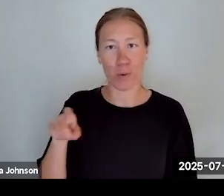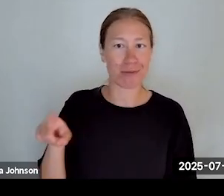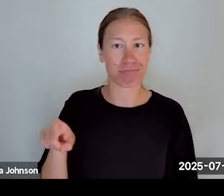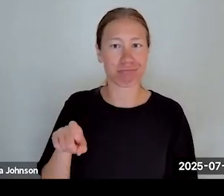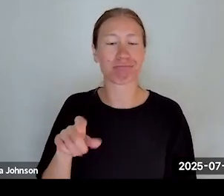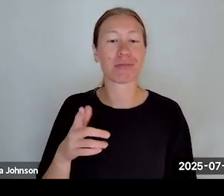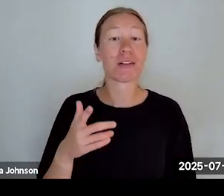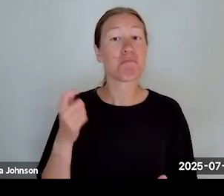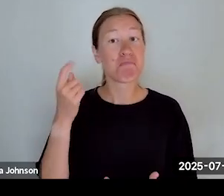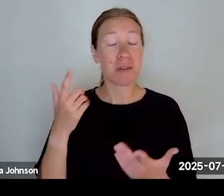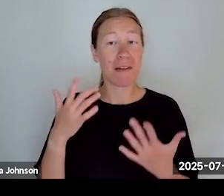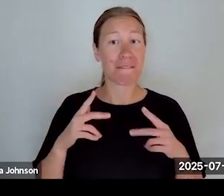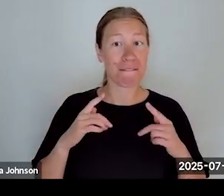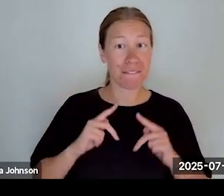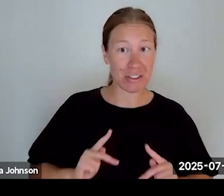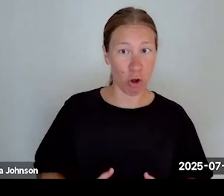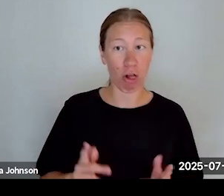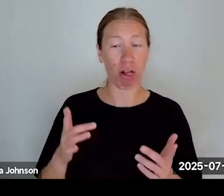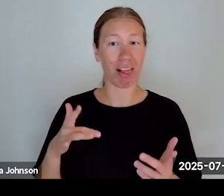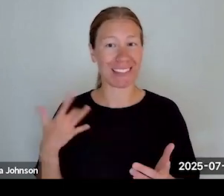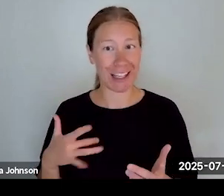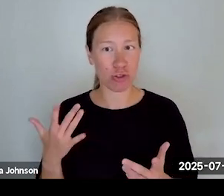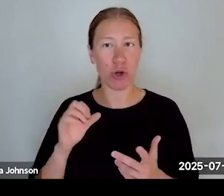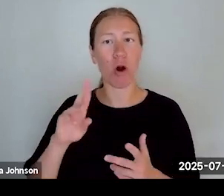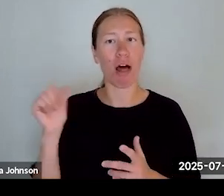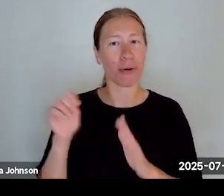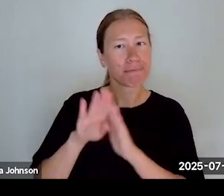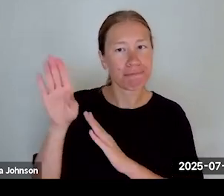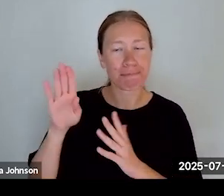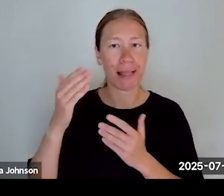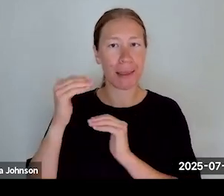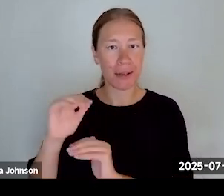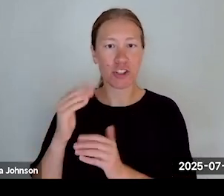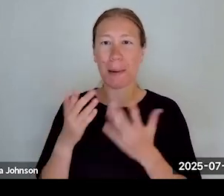sensory, or developmental limitations may not be able to use a traditional mouse and keyboard